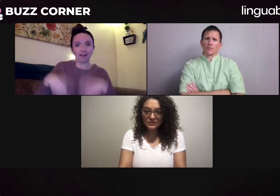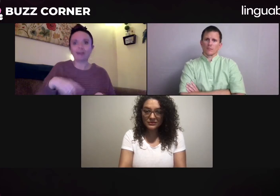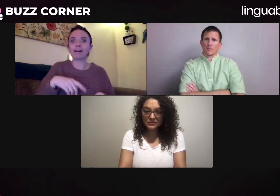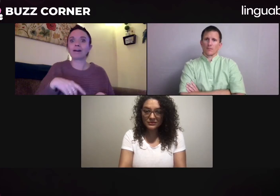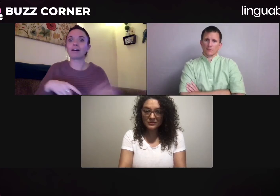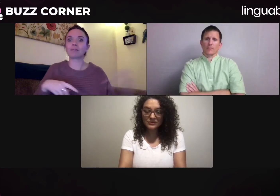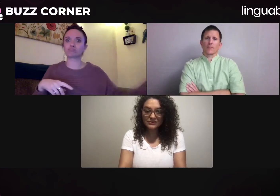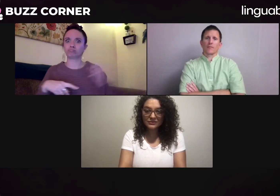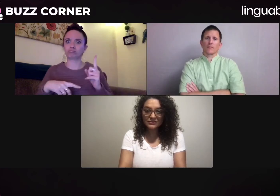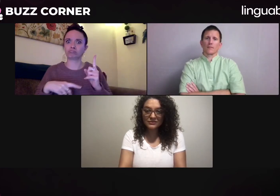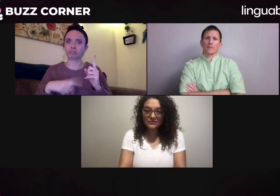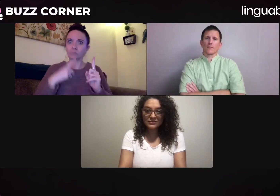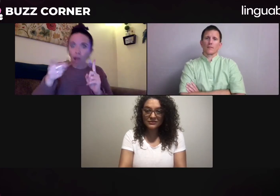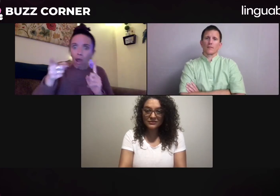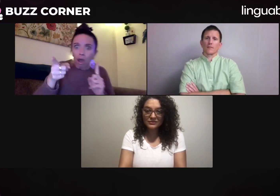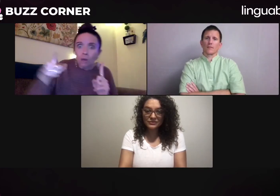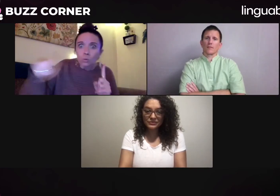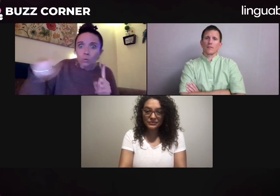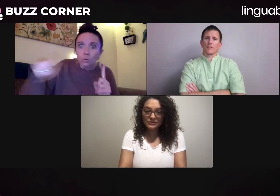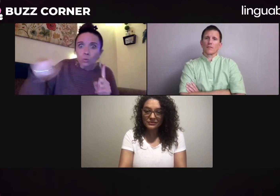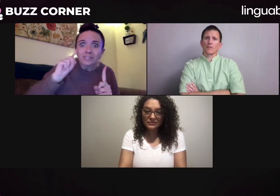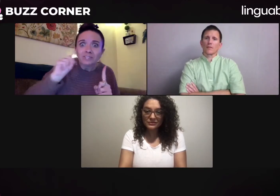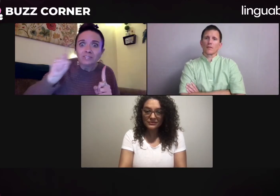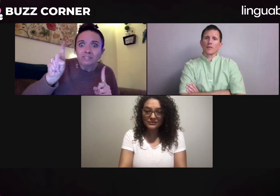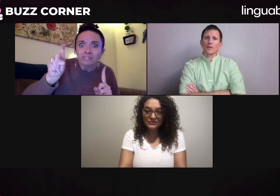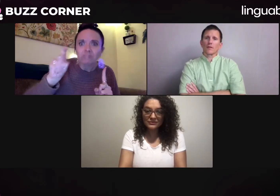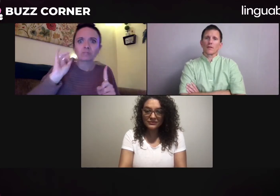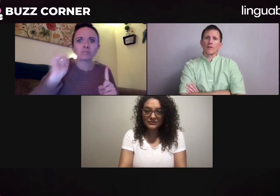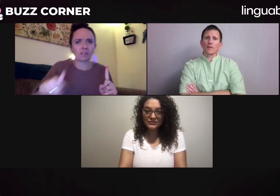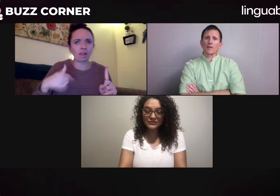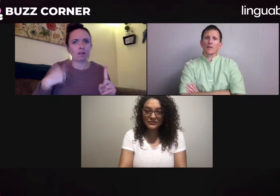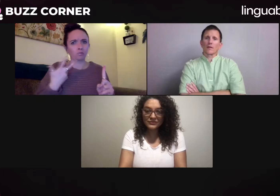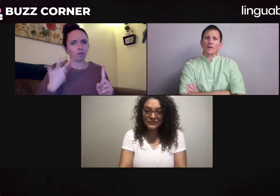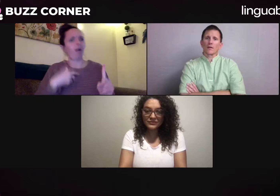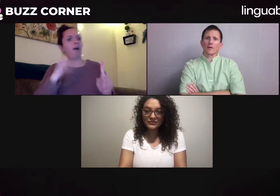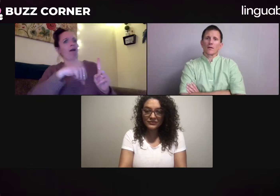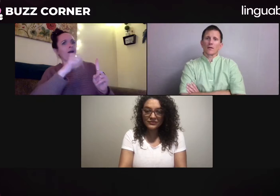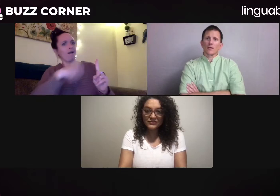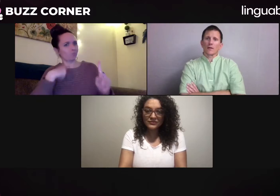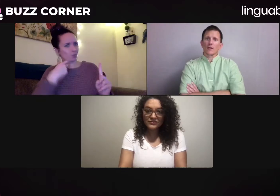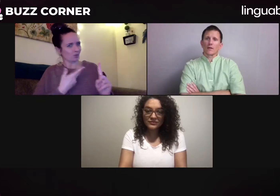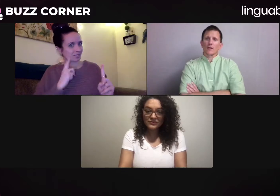And we saw somebody I know, excuse me, we were having a conversation in sign language and somebody approached us and asked